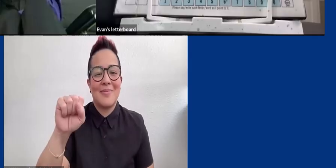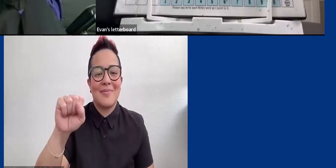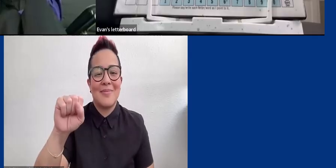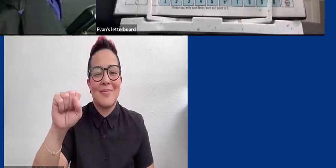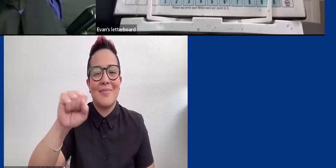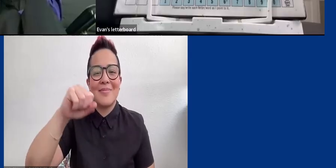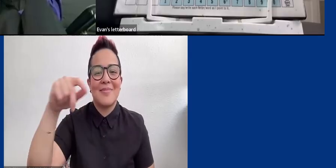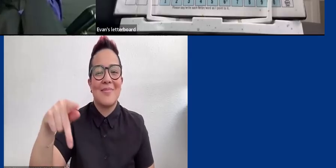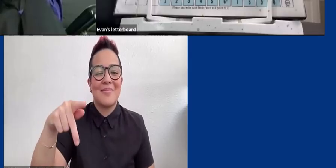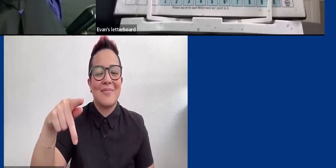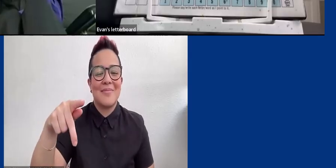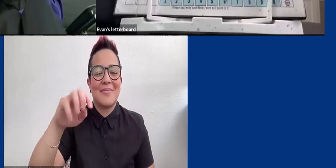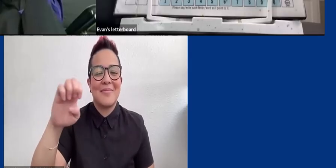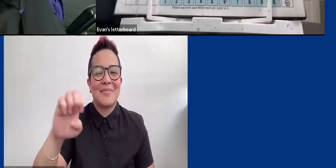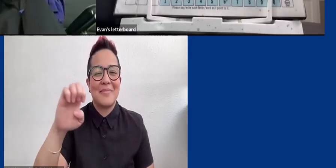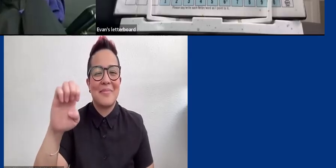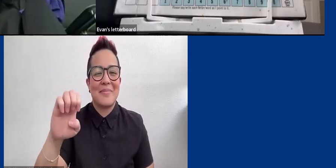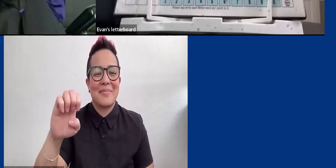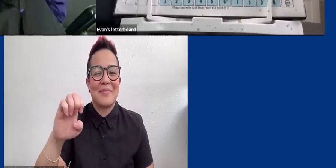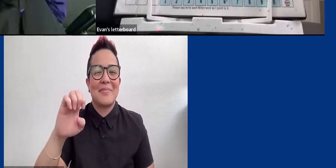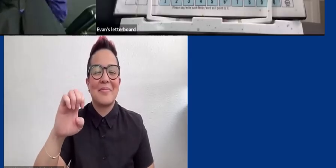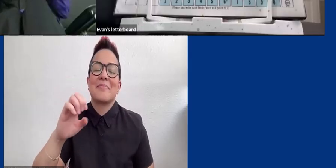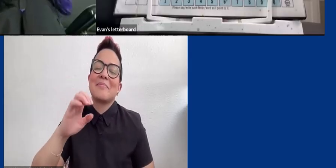E-E. I wrote out my speech.